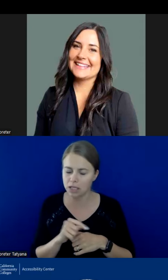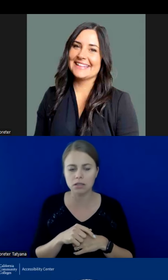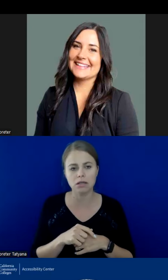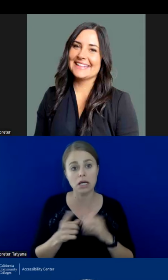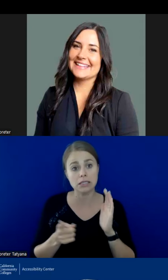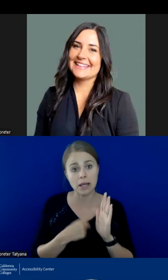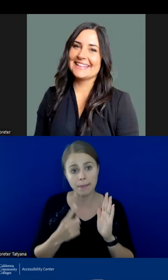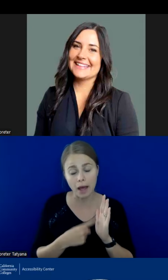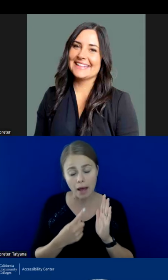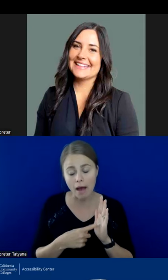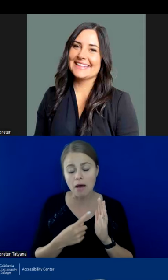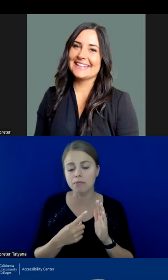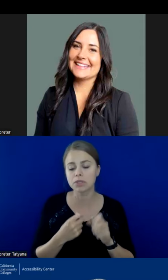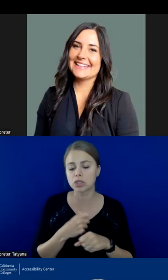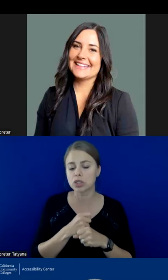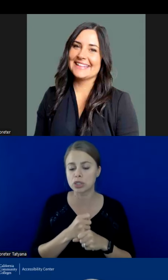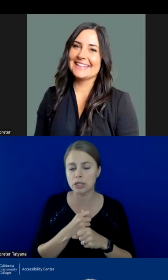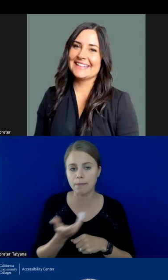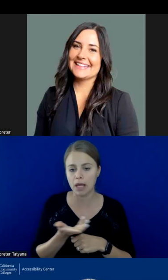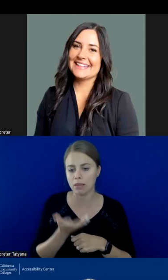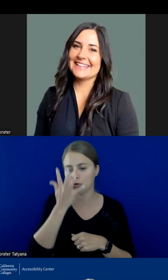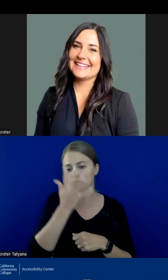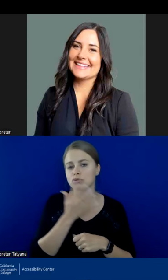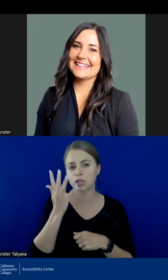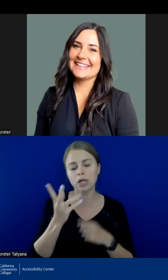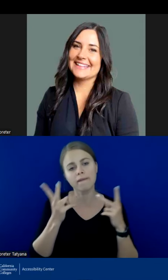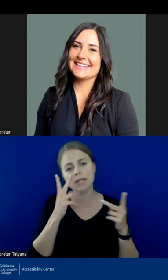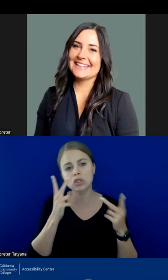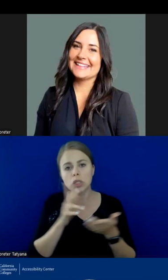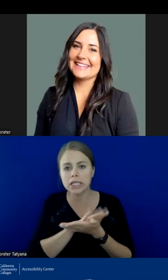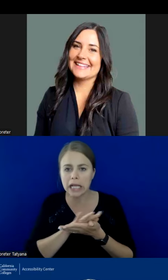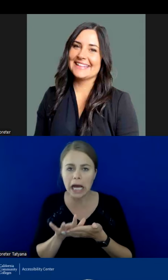to make things look visually nicer, make it pleasant.